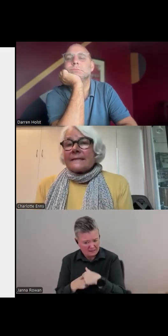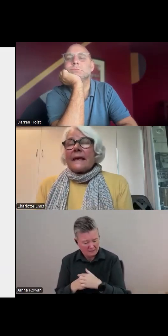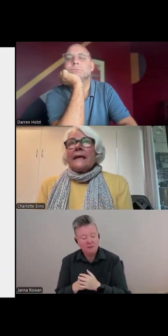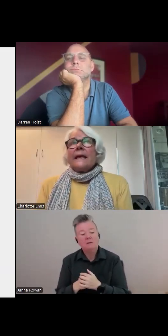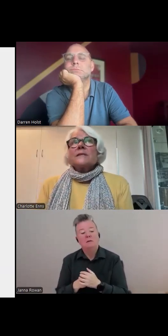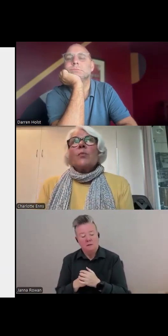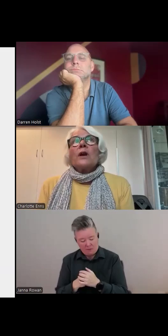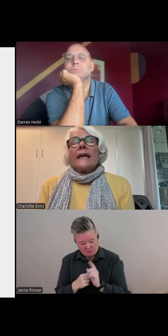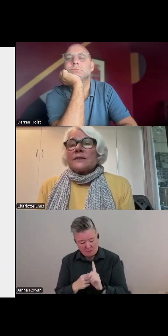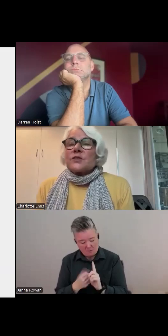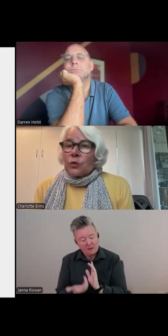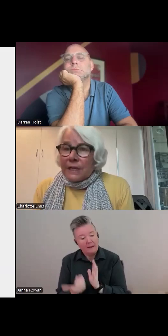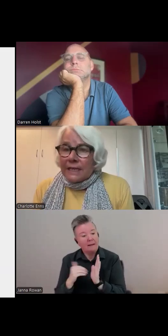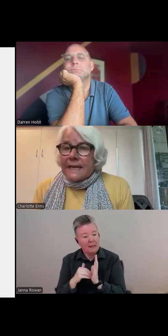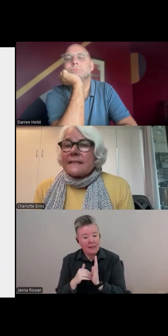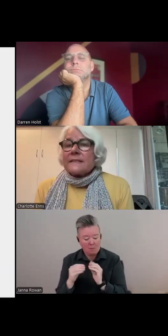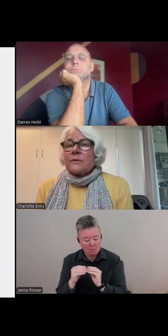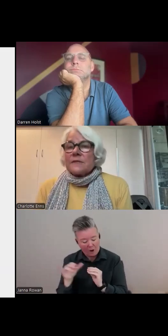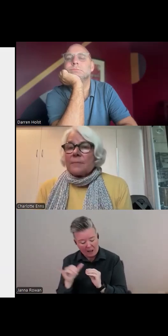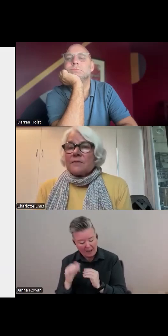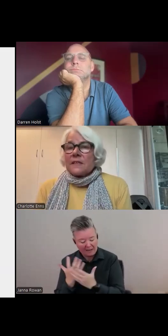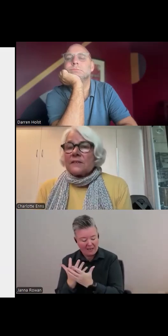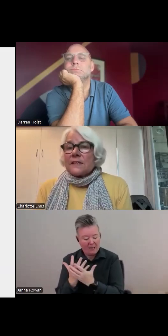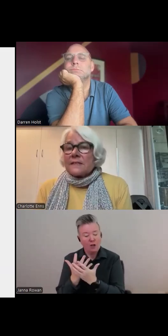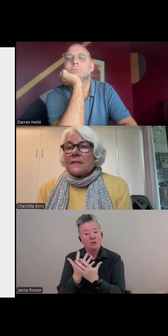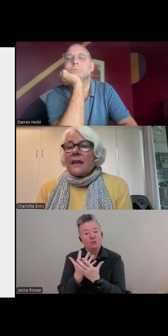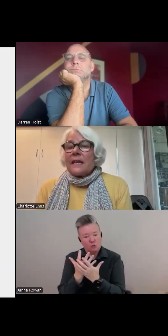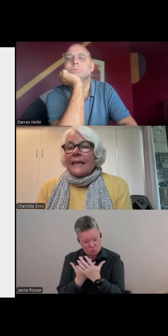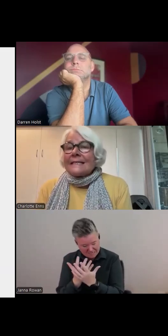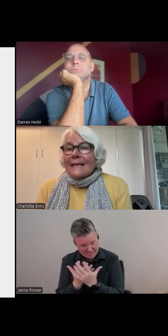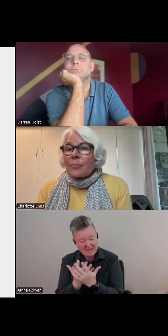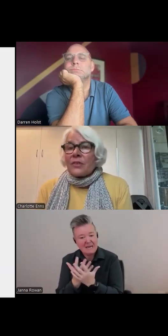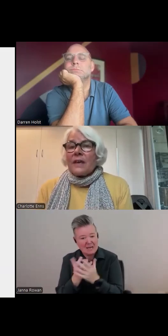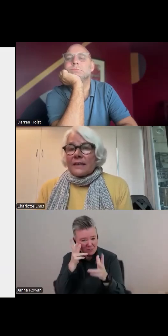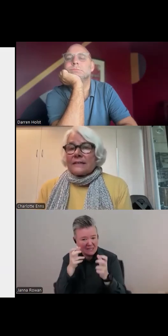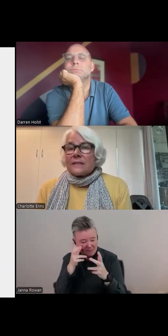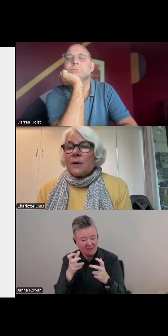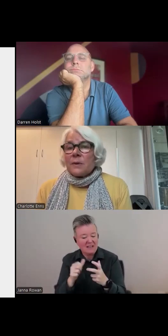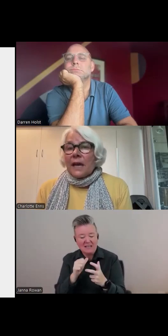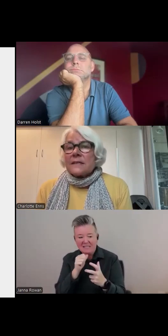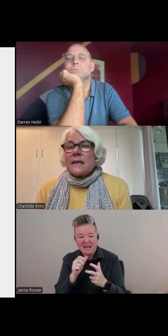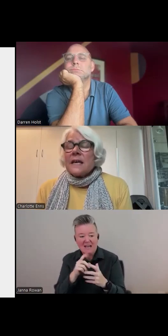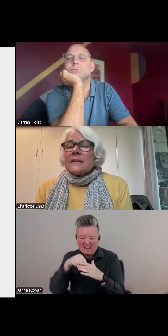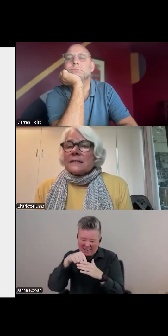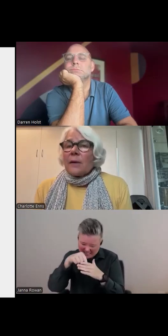And again, it's more like a screening test, the receptive skills test, than an in depth assessment